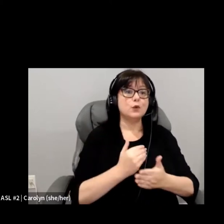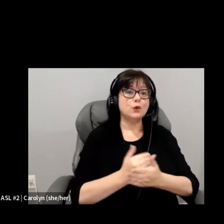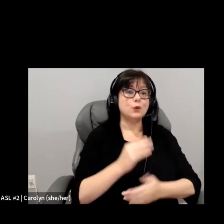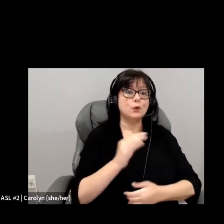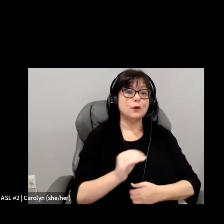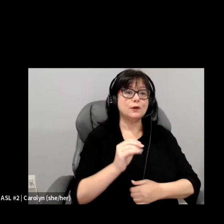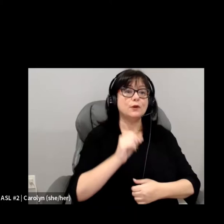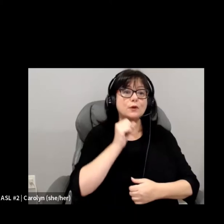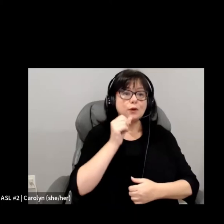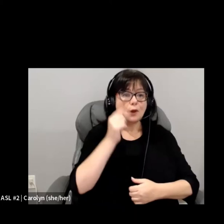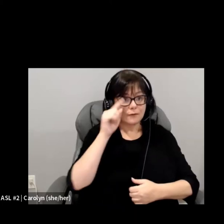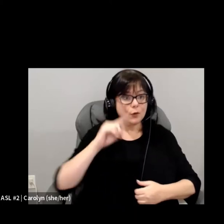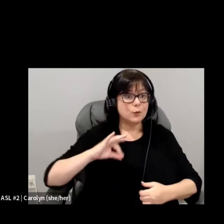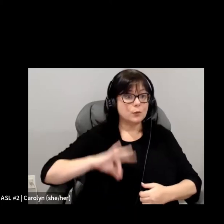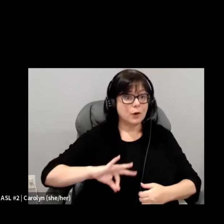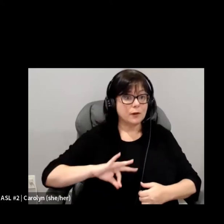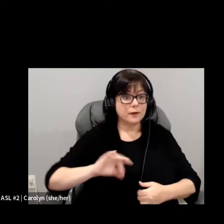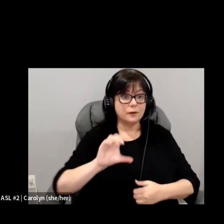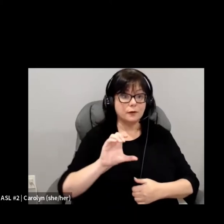ACT.